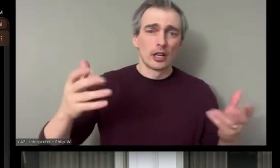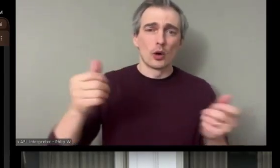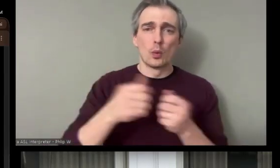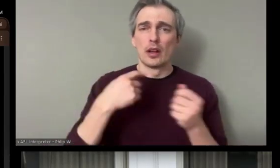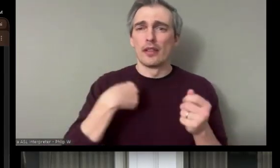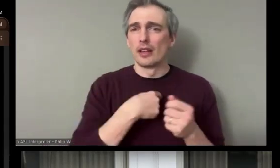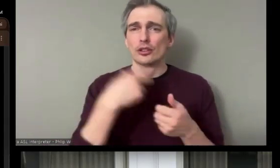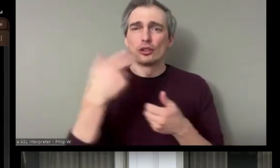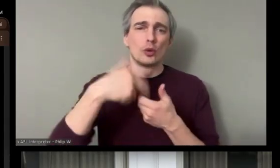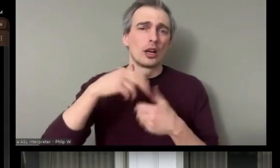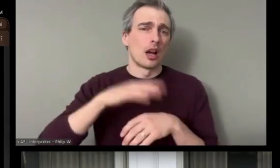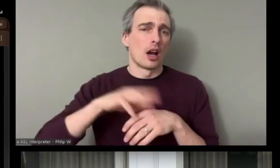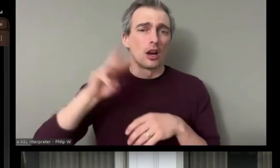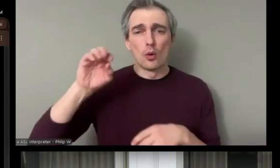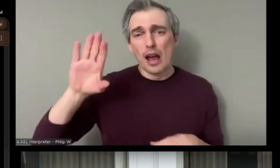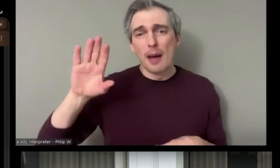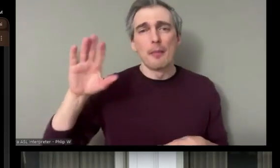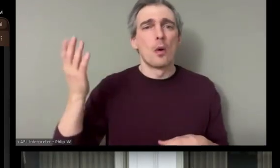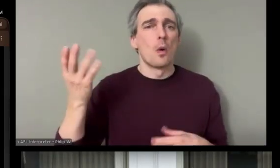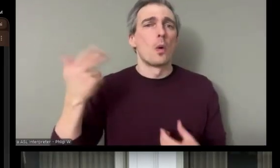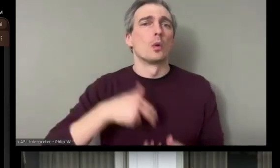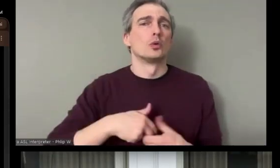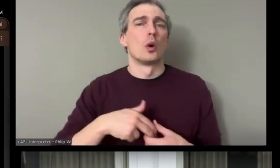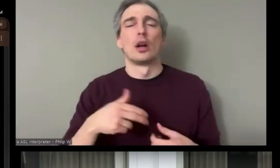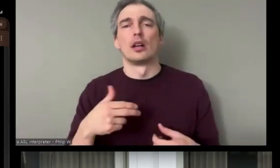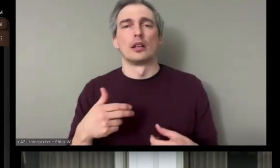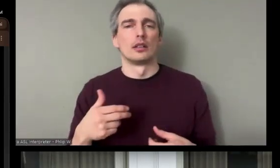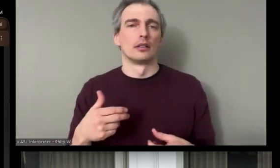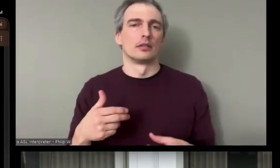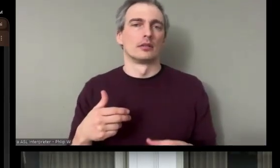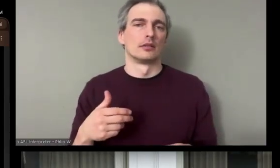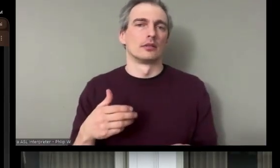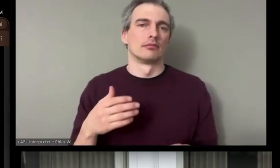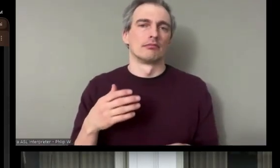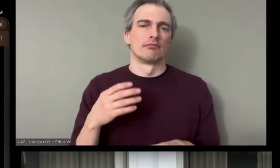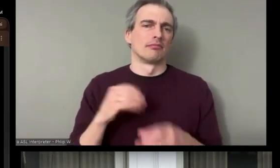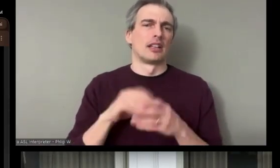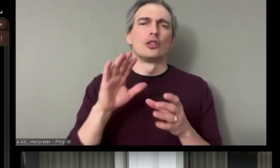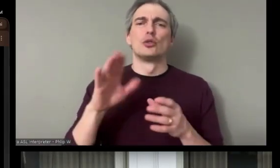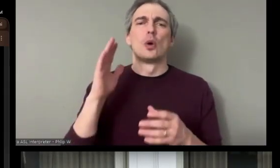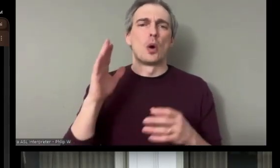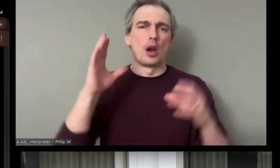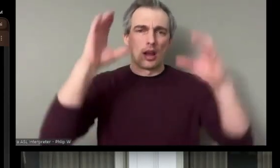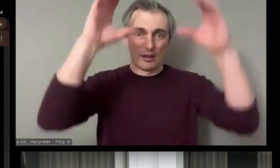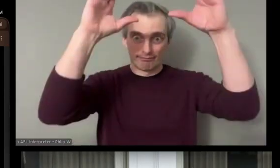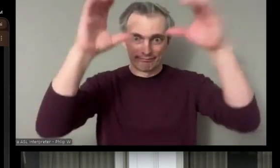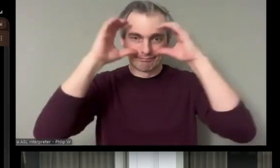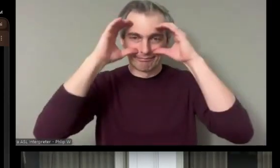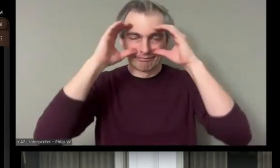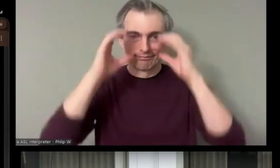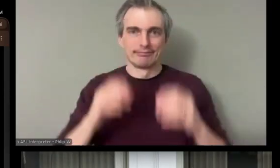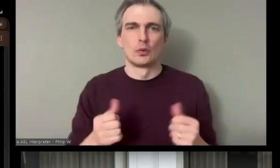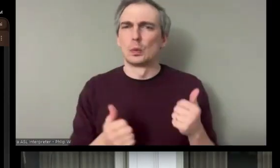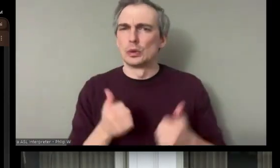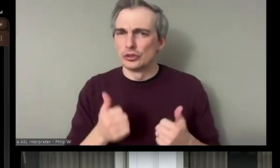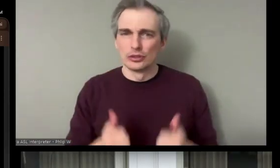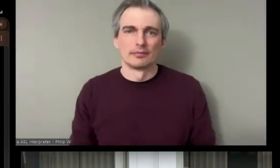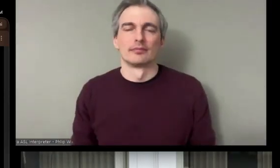are you joining in your headset? Oops. And I'm joining on the web.